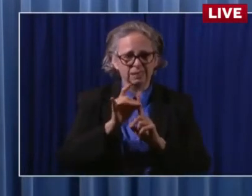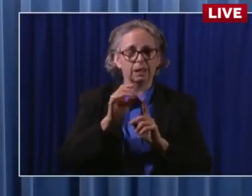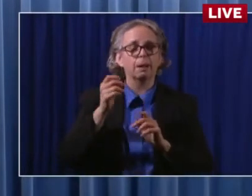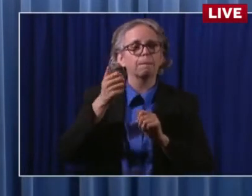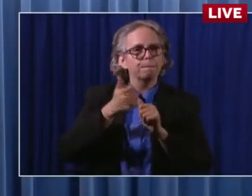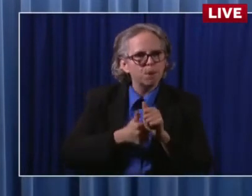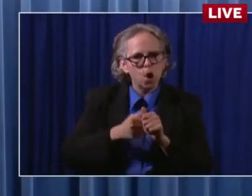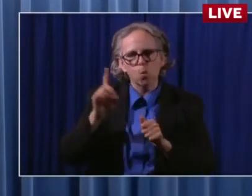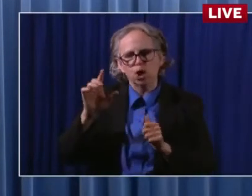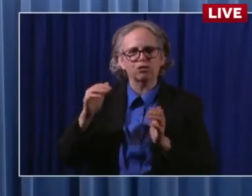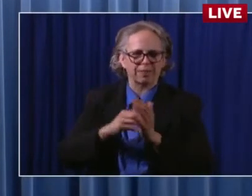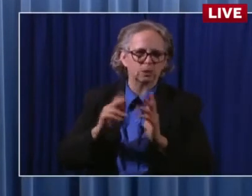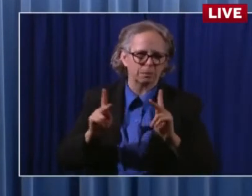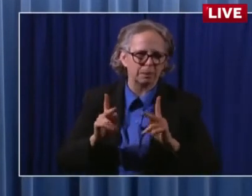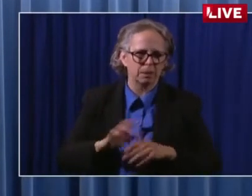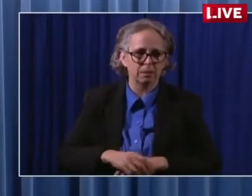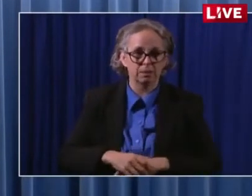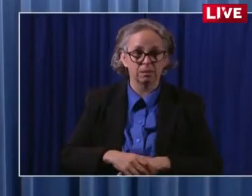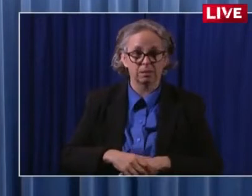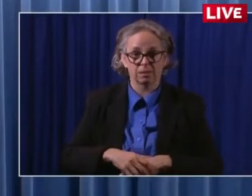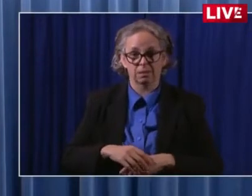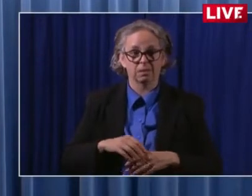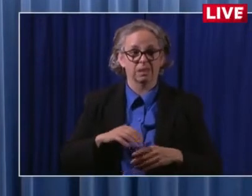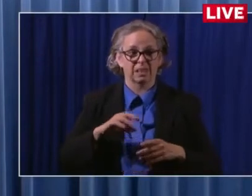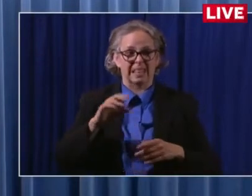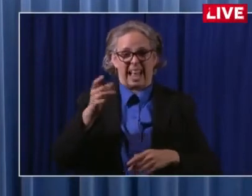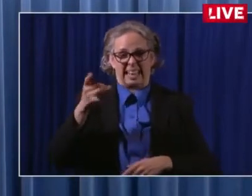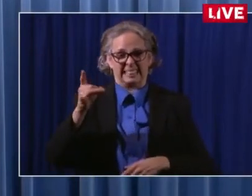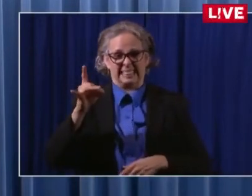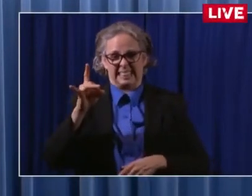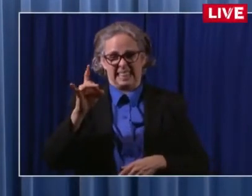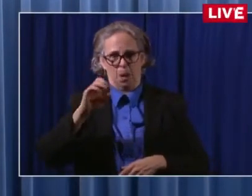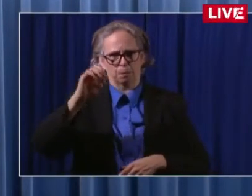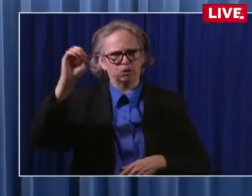DURING THE LAST TWO WEEKS, THE COUNTY HAD A TOTAL OF 63 CASES PER 100,000 RESIDENTS.